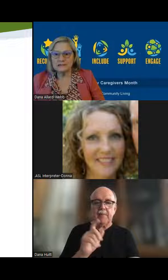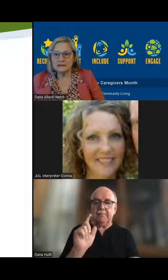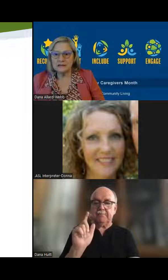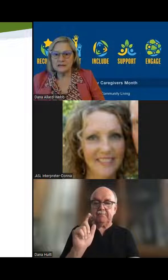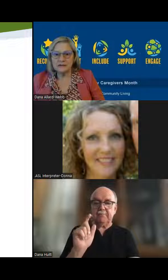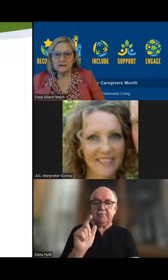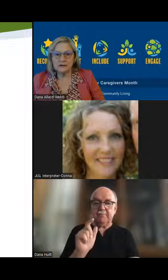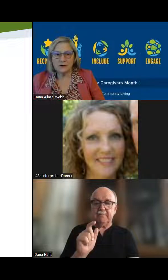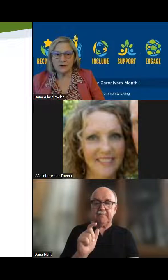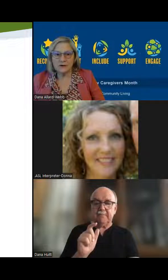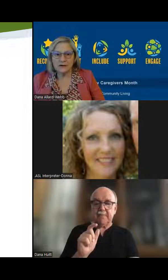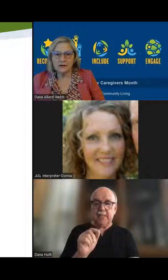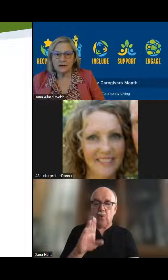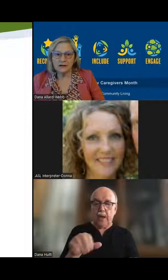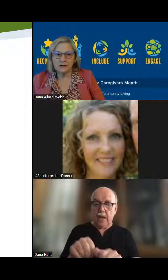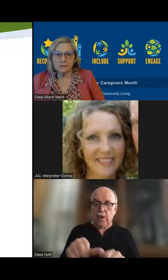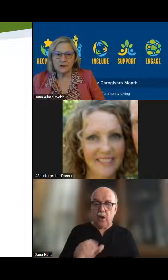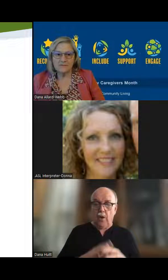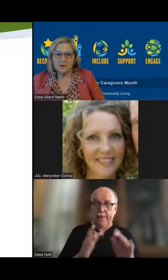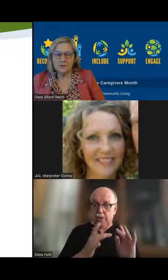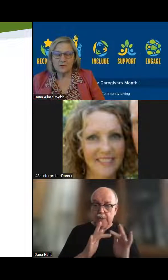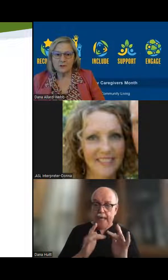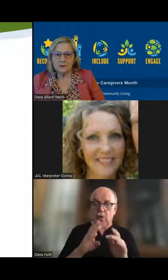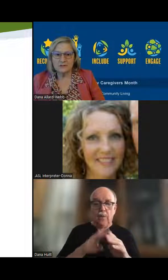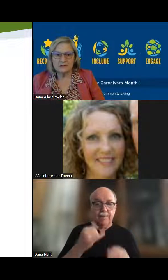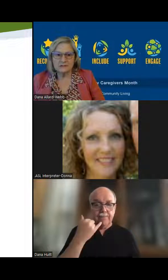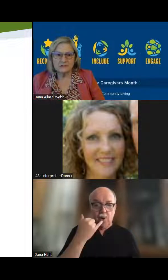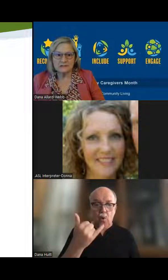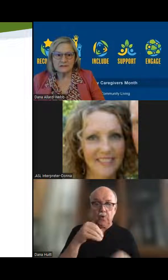s. So another training entity is the adult family home training network